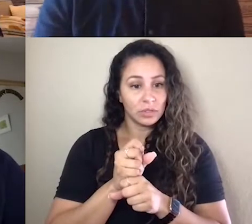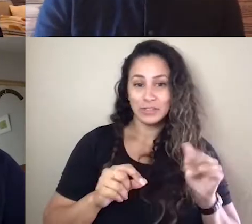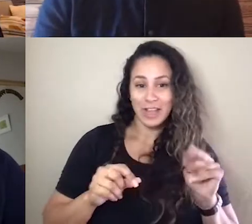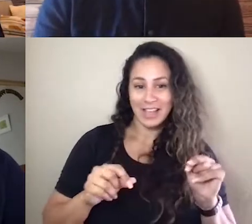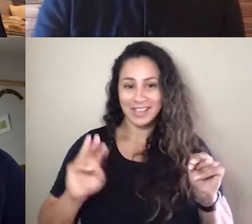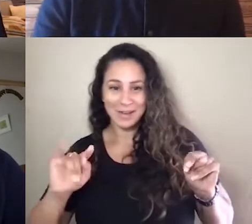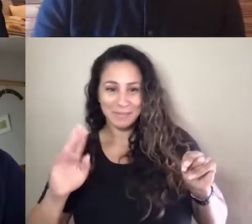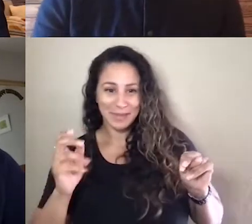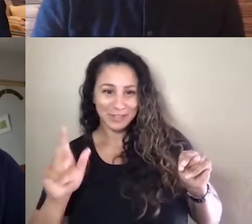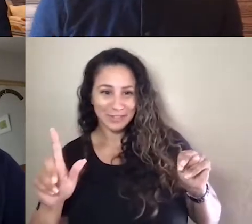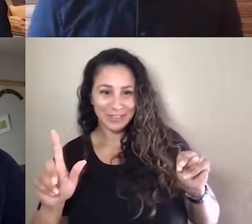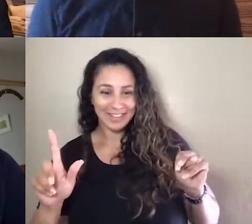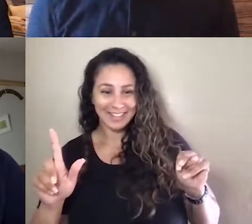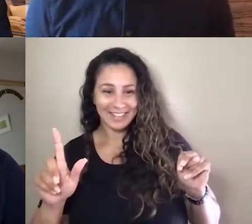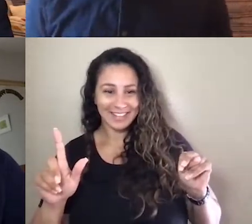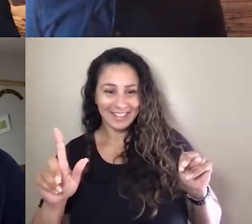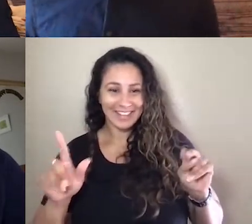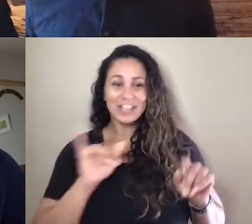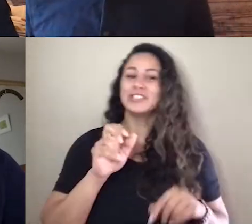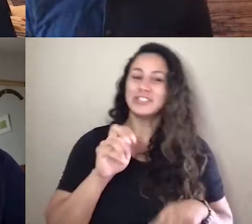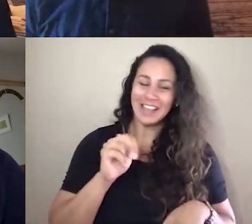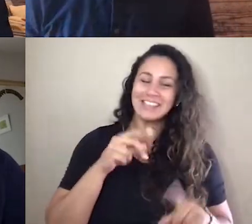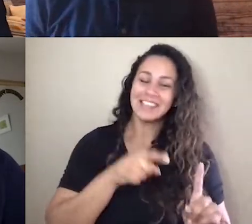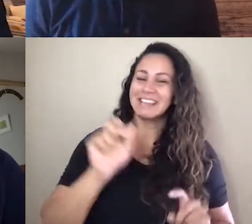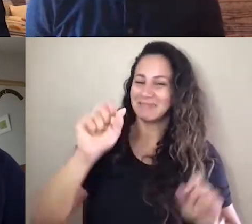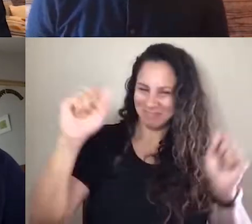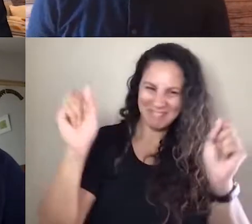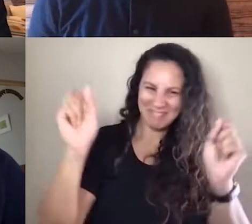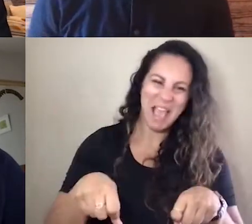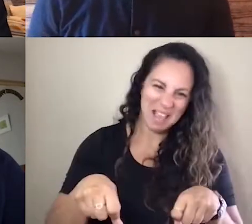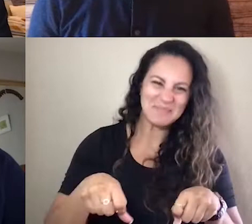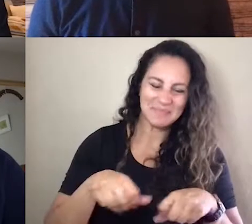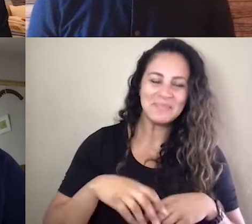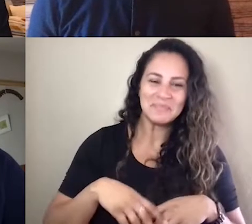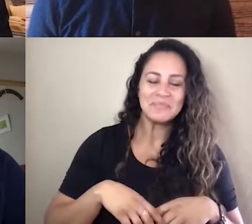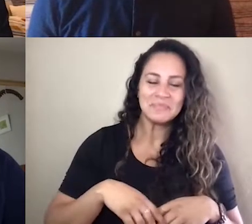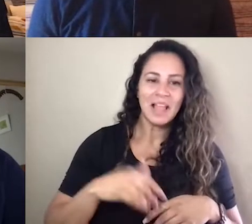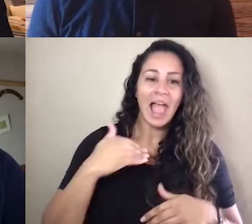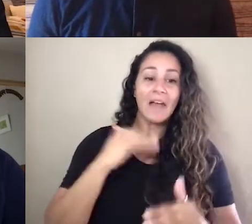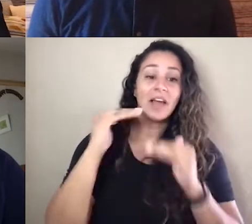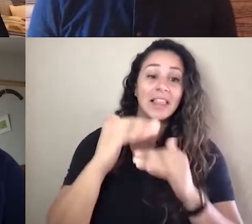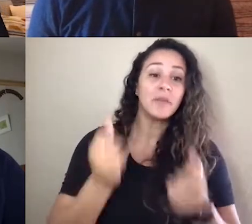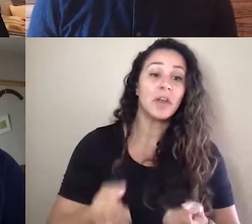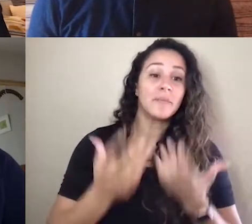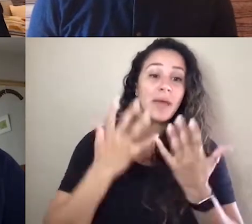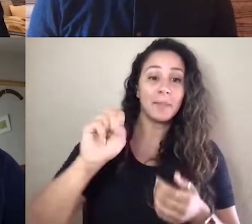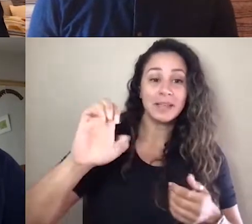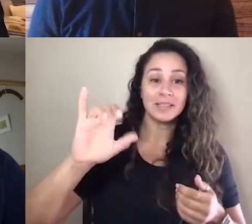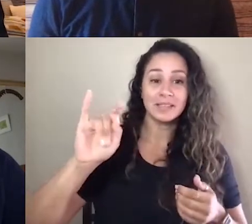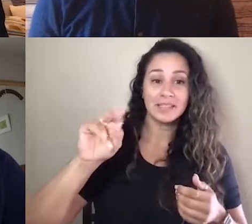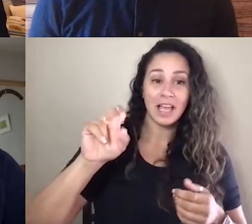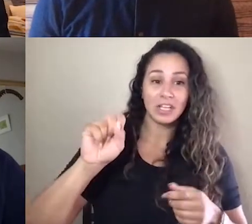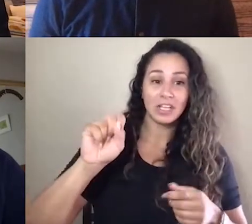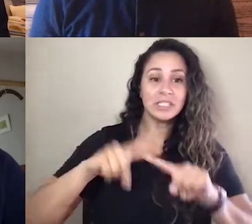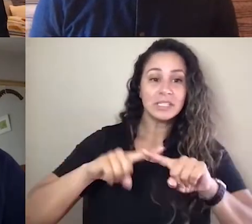I THINK THERE IS A LIMIT IN TERMS OF HOW MANY SECTIONS DEPENDING ON WHAT TIER YOU'RE IN.